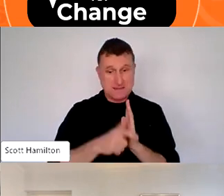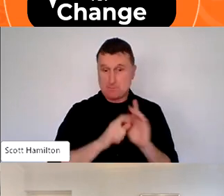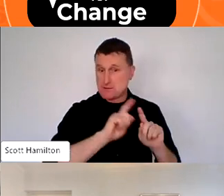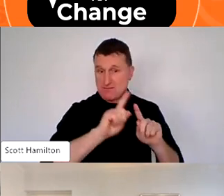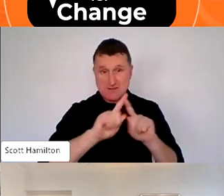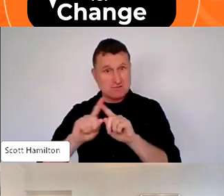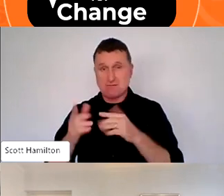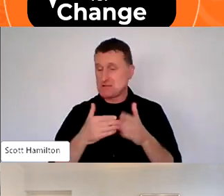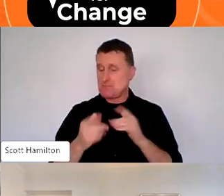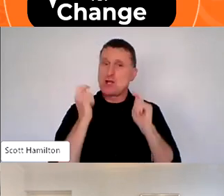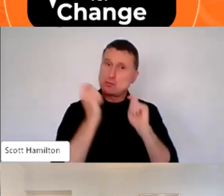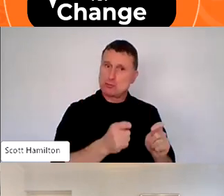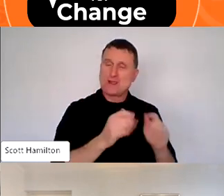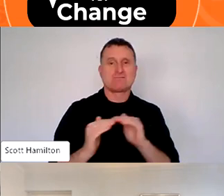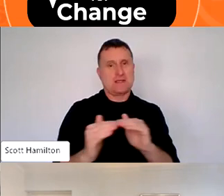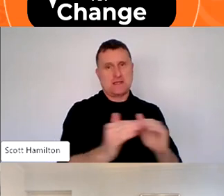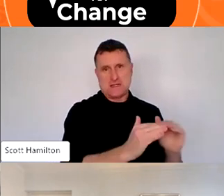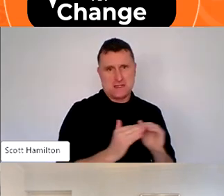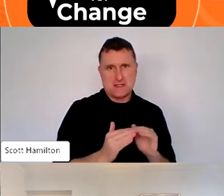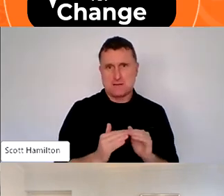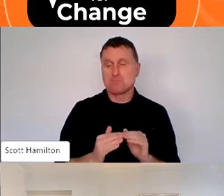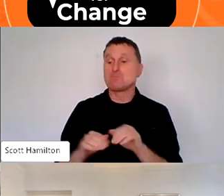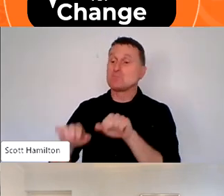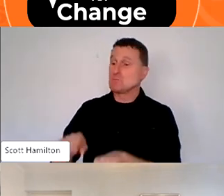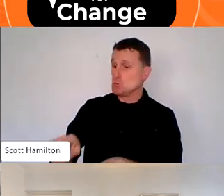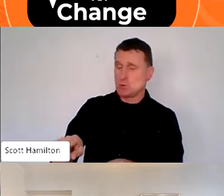let any teacher make them feel as if they were less than a human